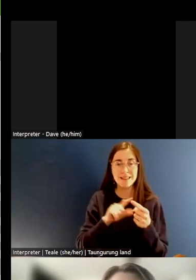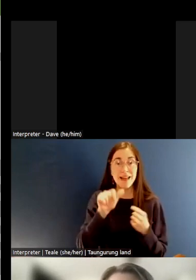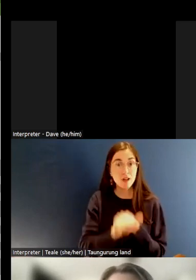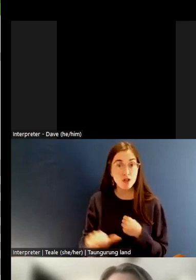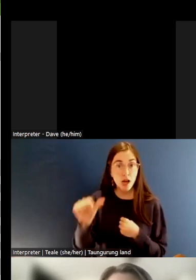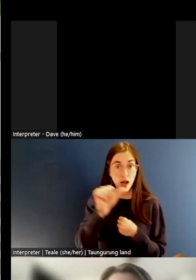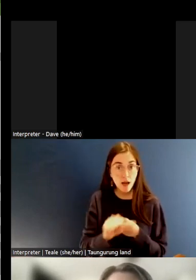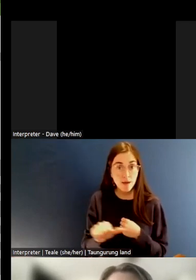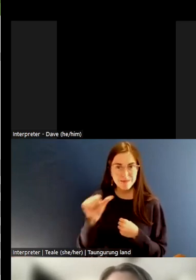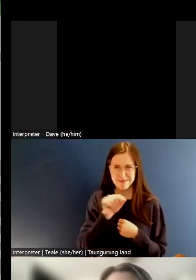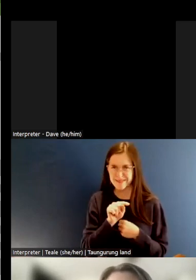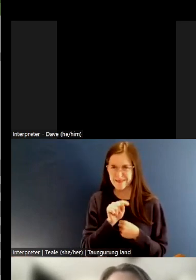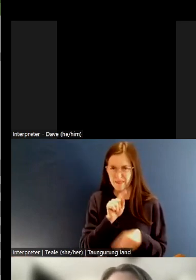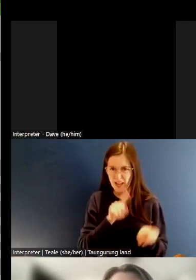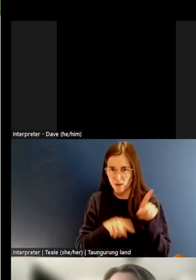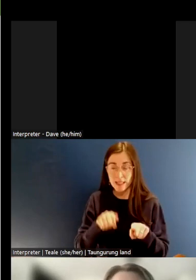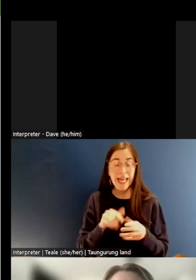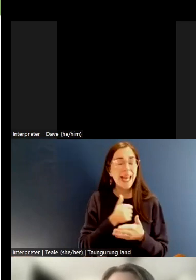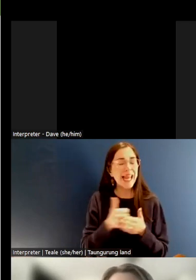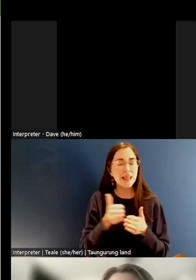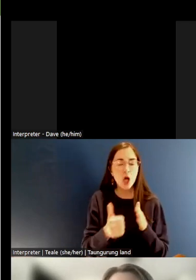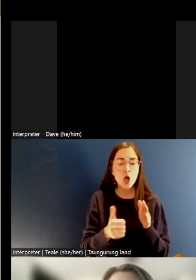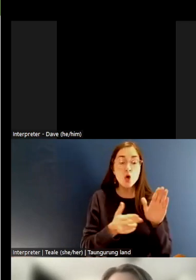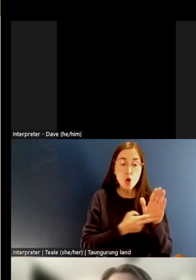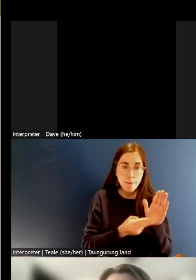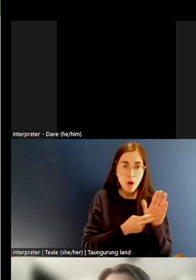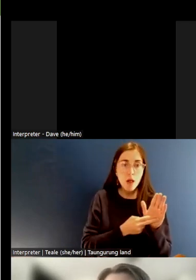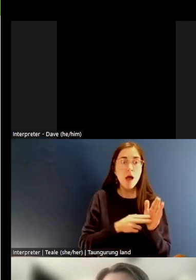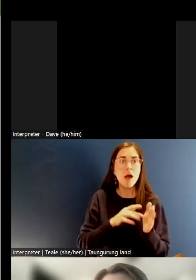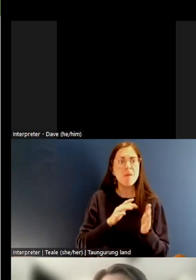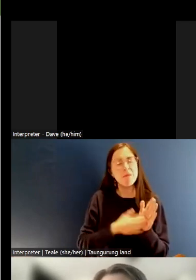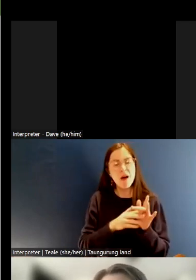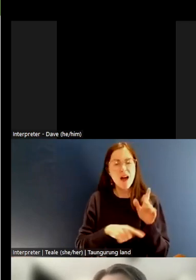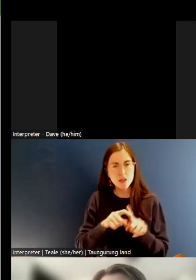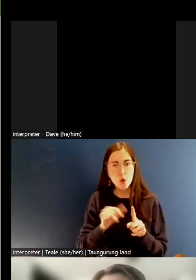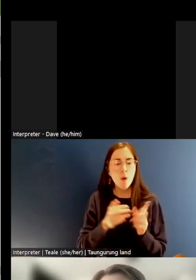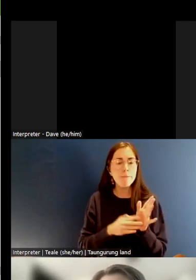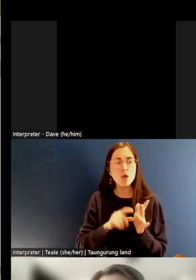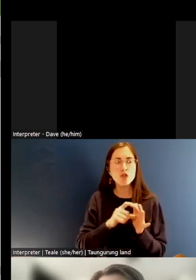and it's either normal, mild, moderate. Nobody was worse and moderate in that group. And then the ones